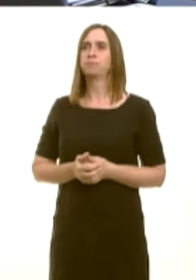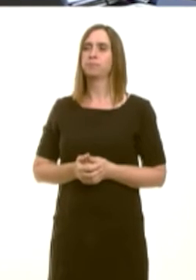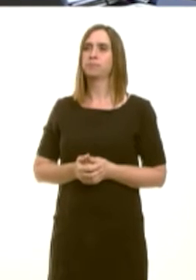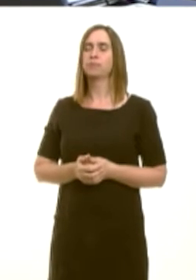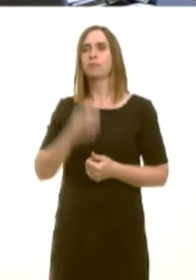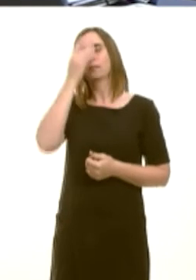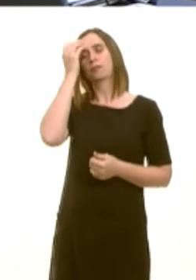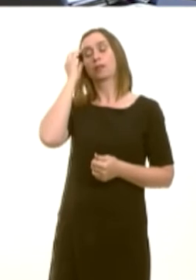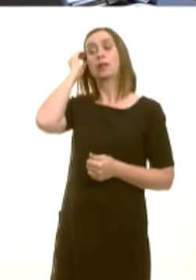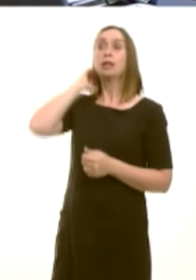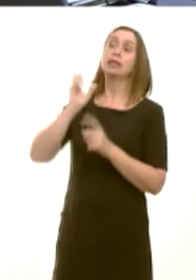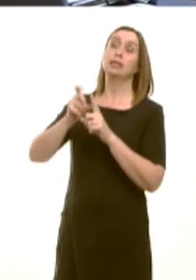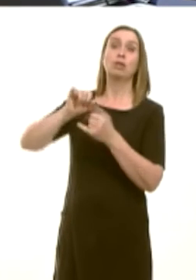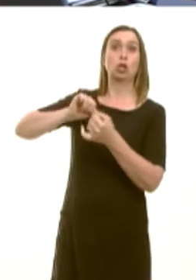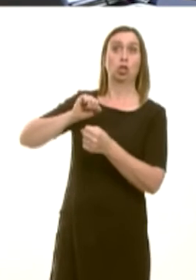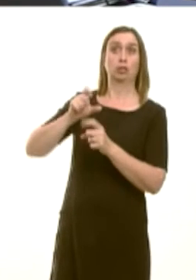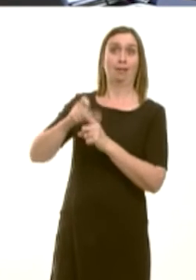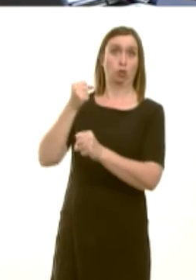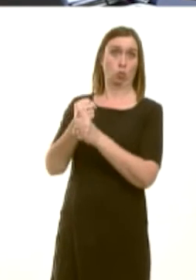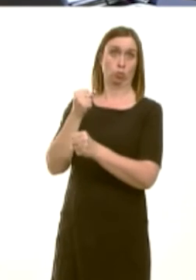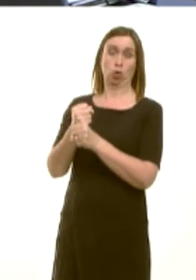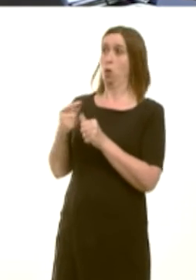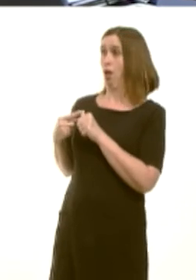Goldstone advises officials on property matters in the Department for Economy, Science and